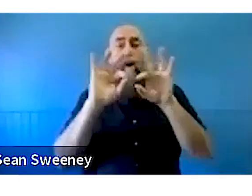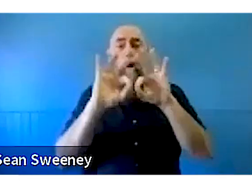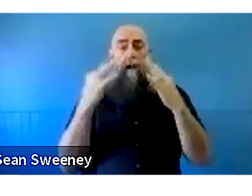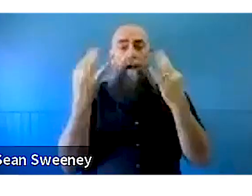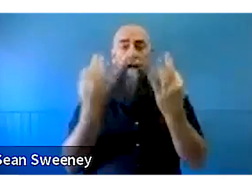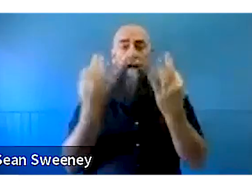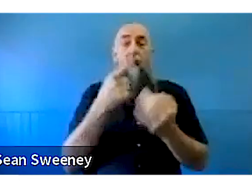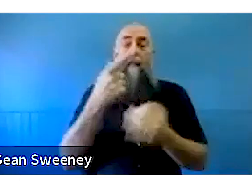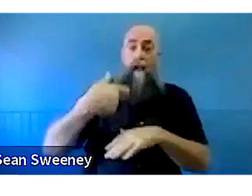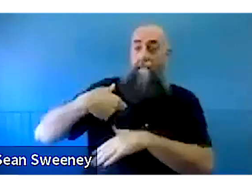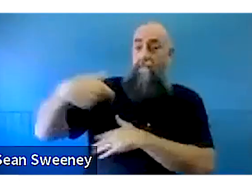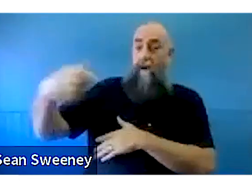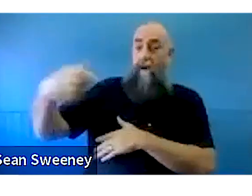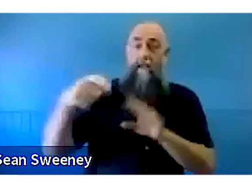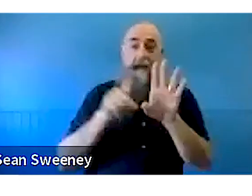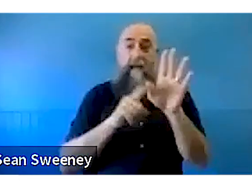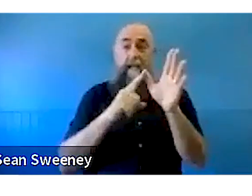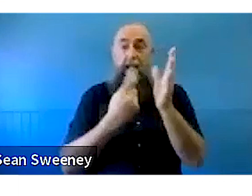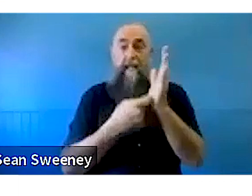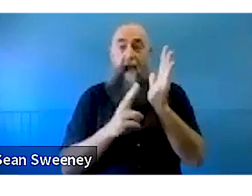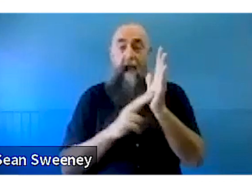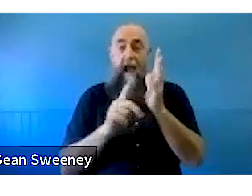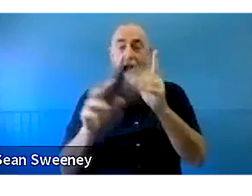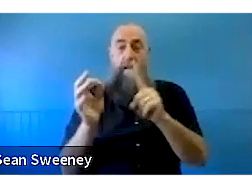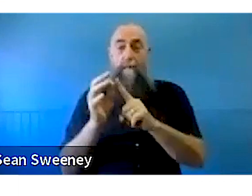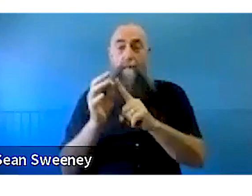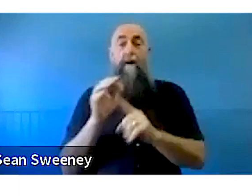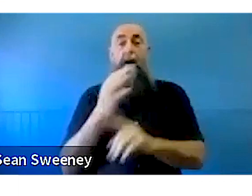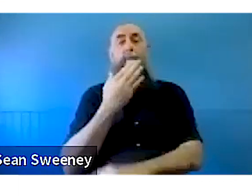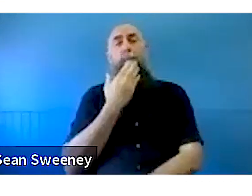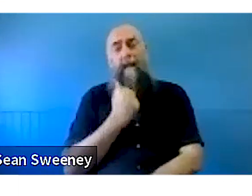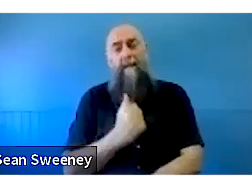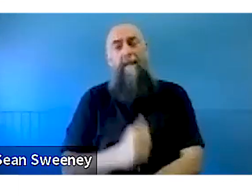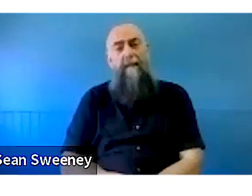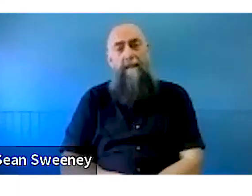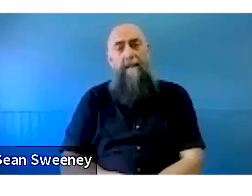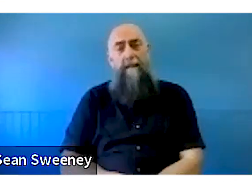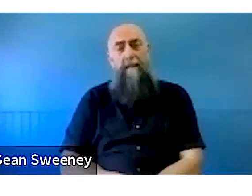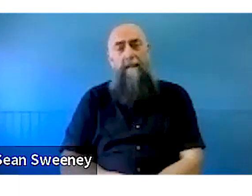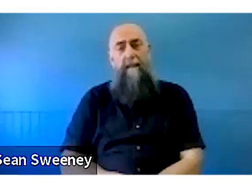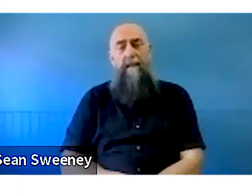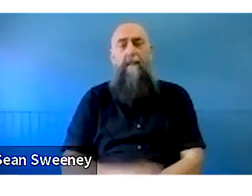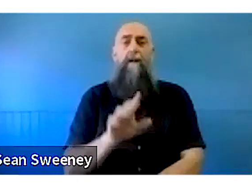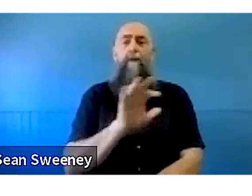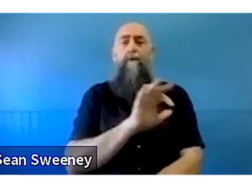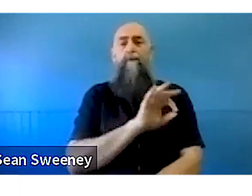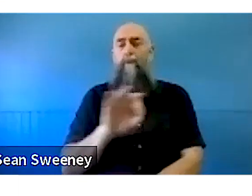I have one further for suggestion for you. Don't organise another meeting after.